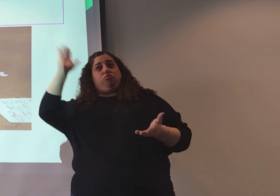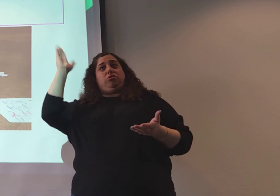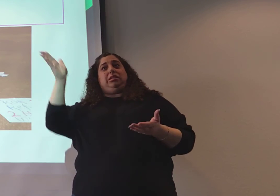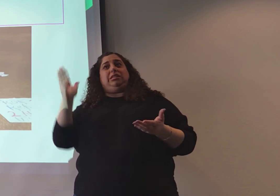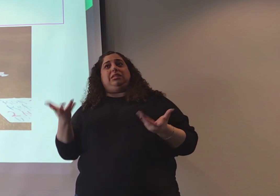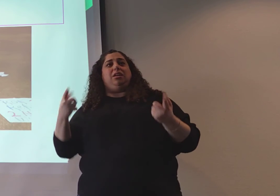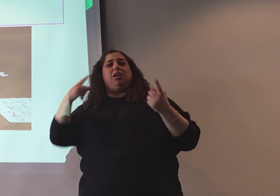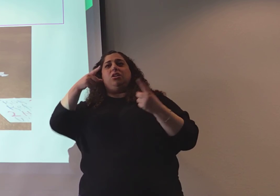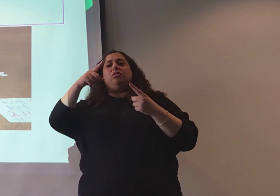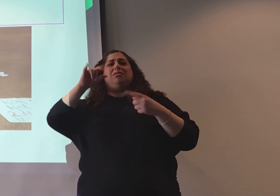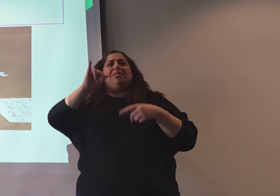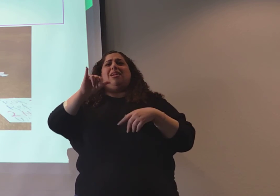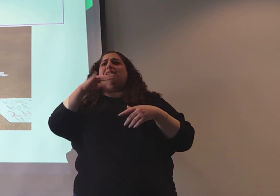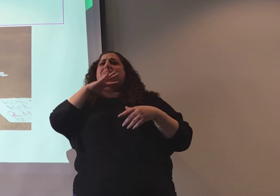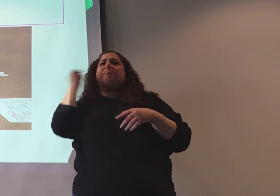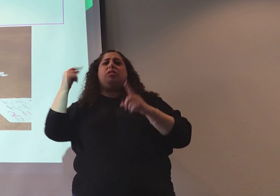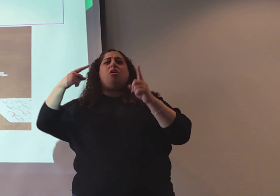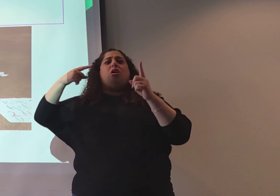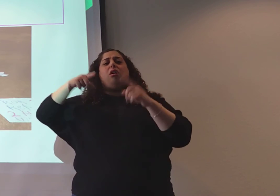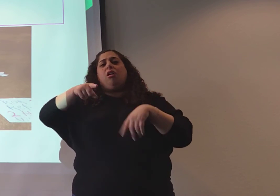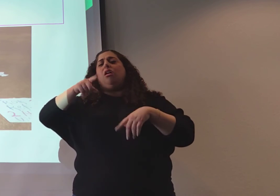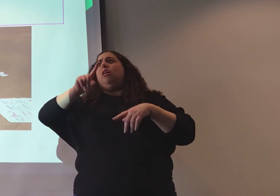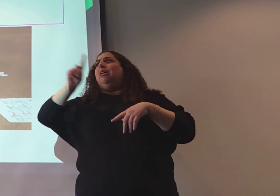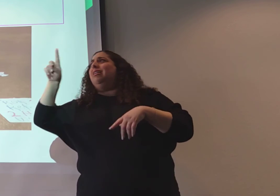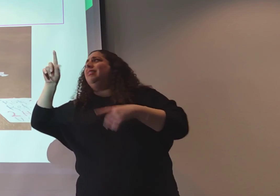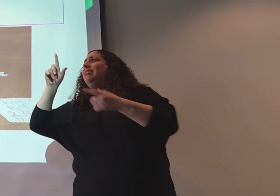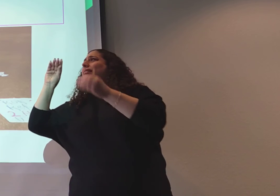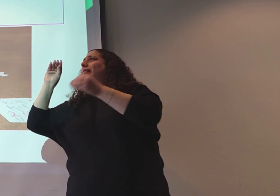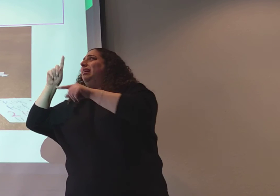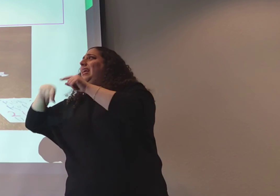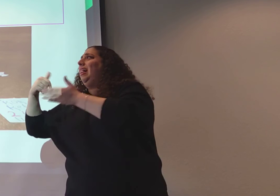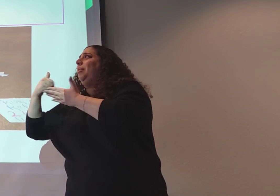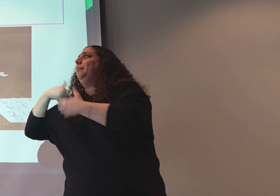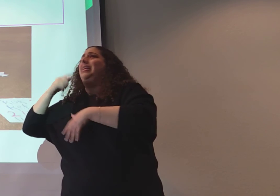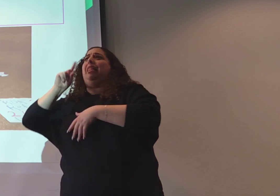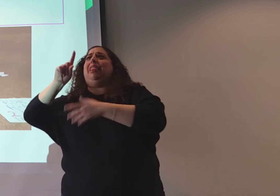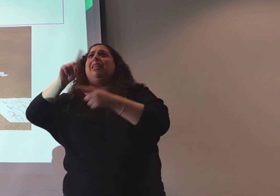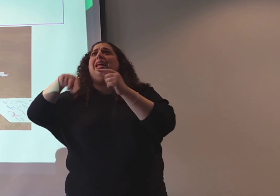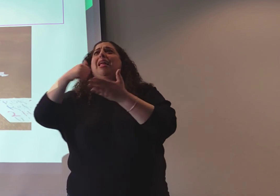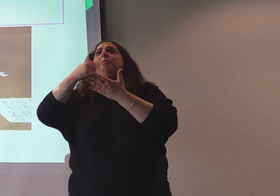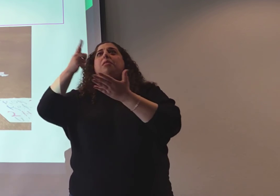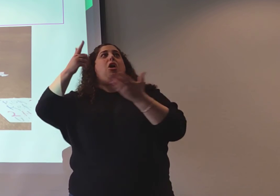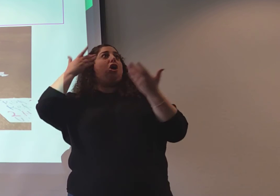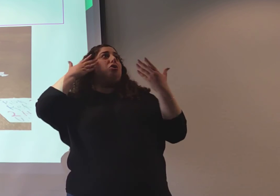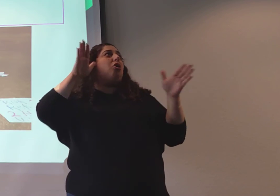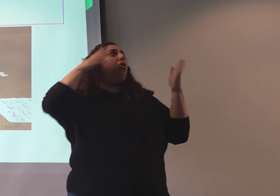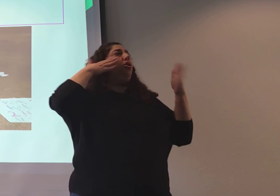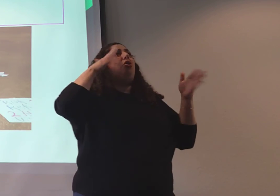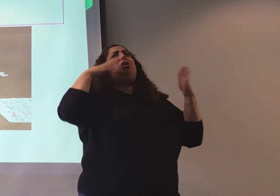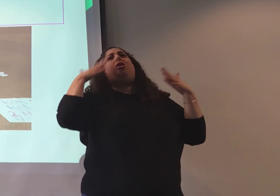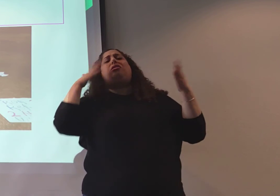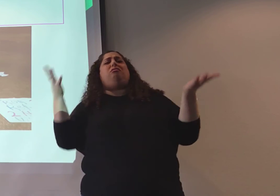there's public money that is providing for all of these resources. And again, there's not enough community help there.